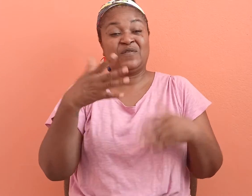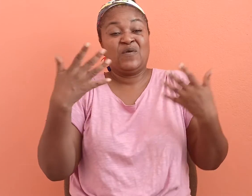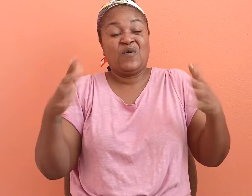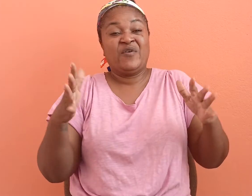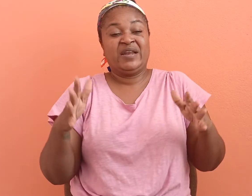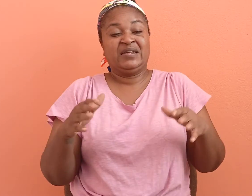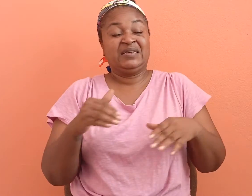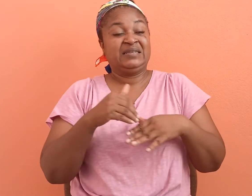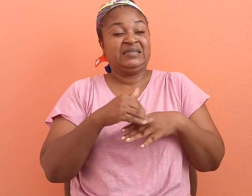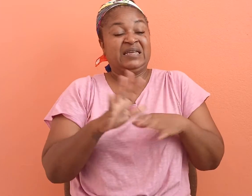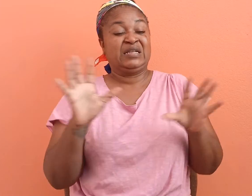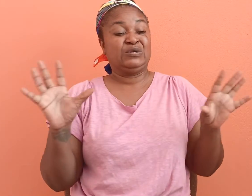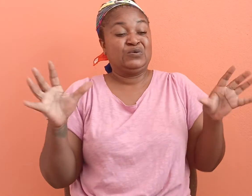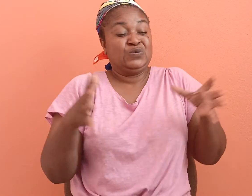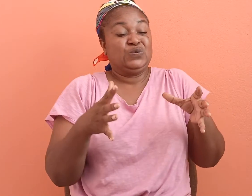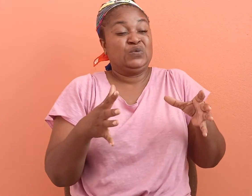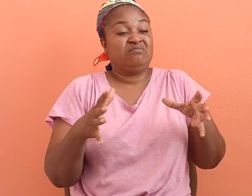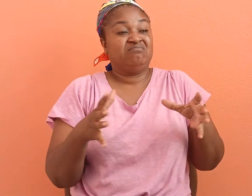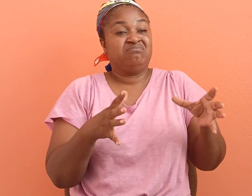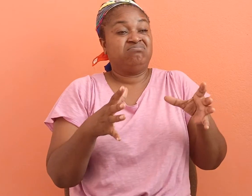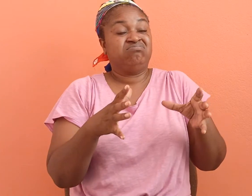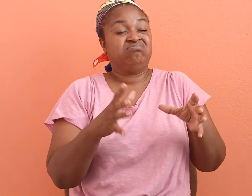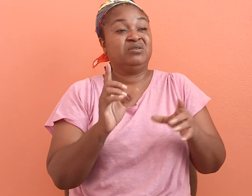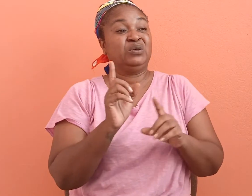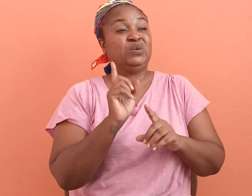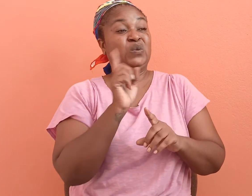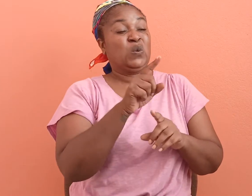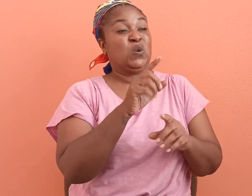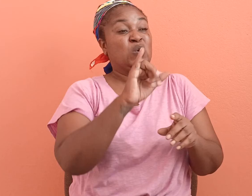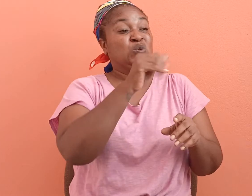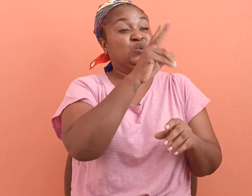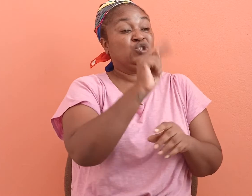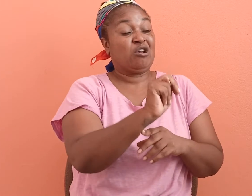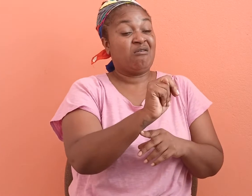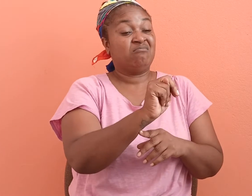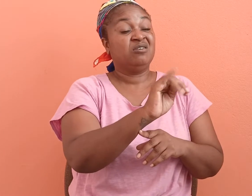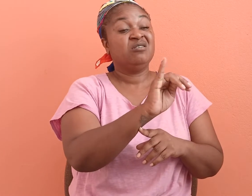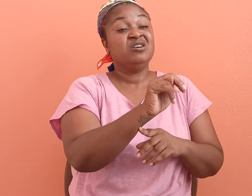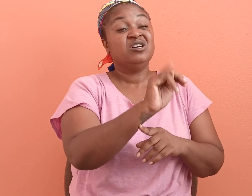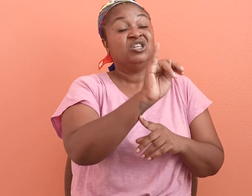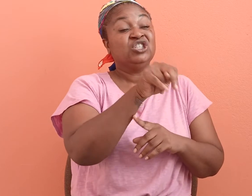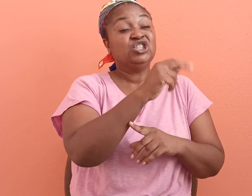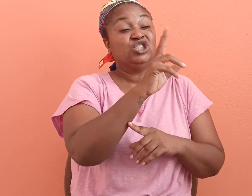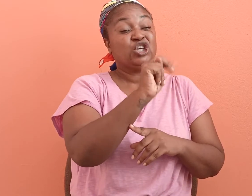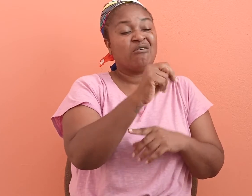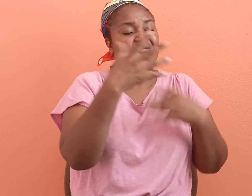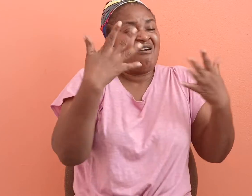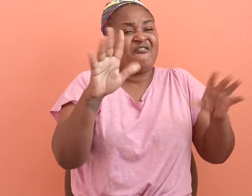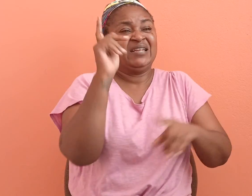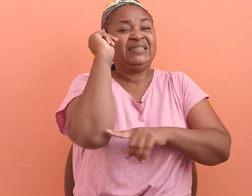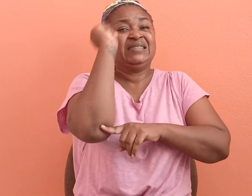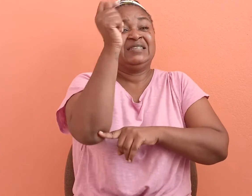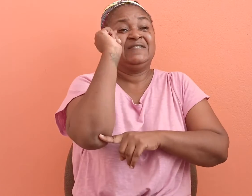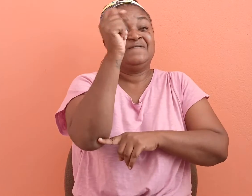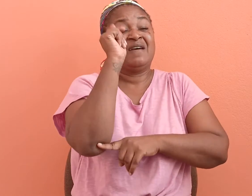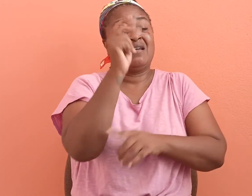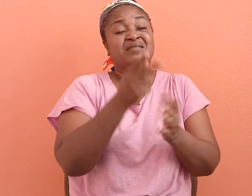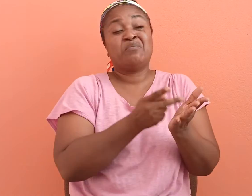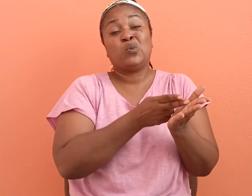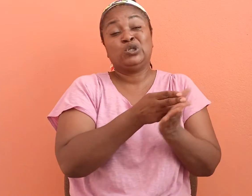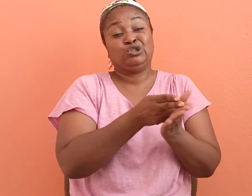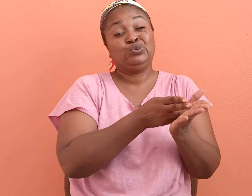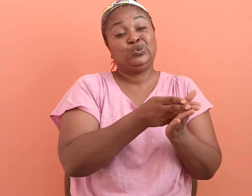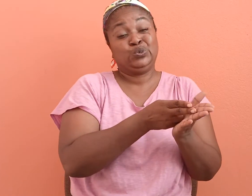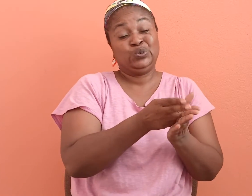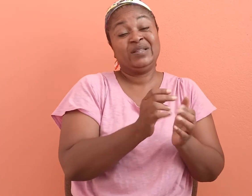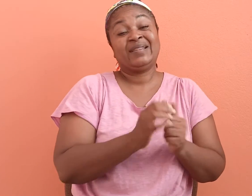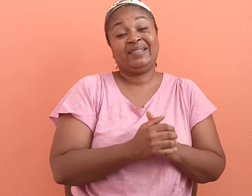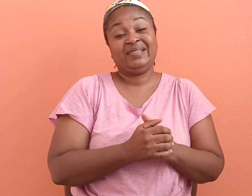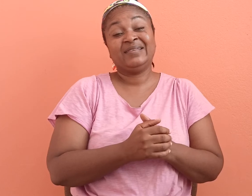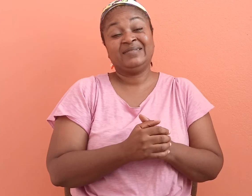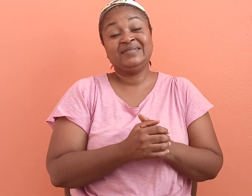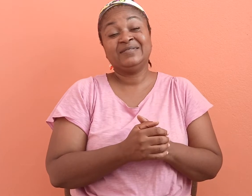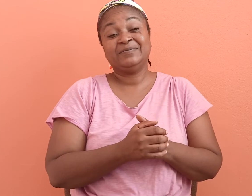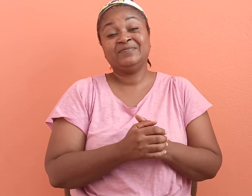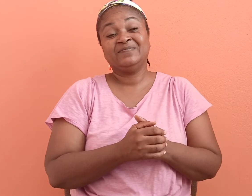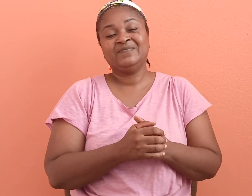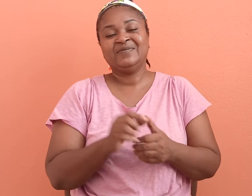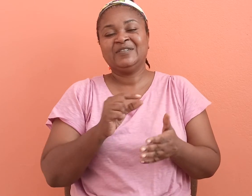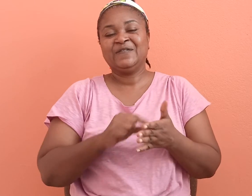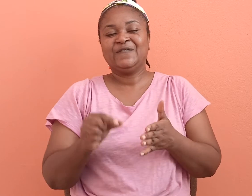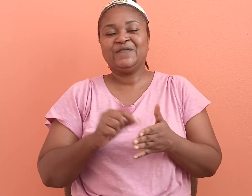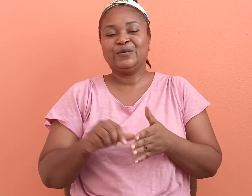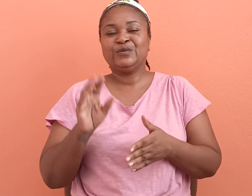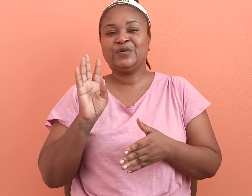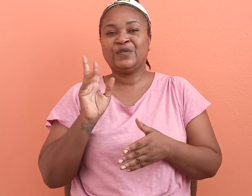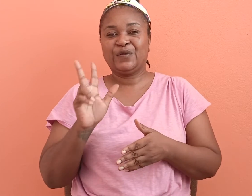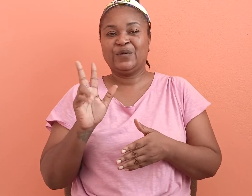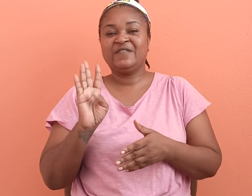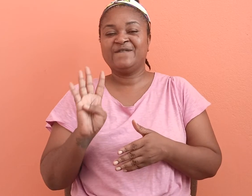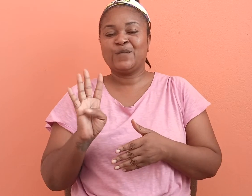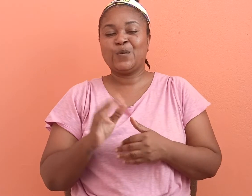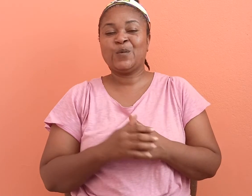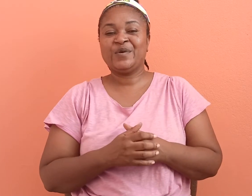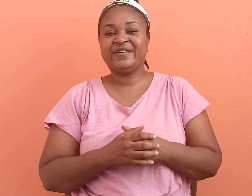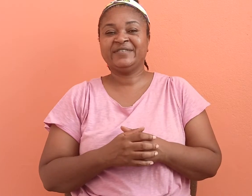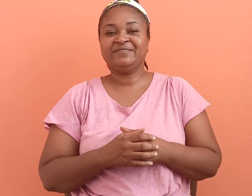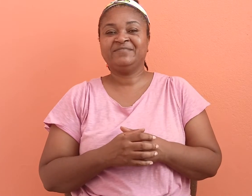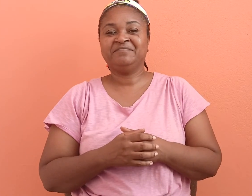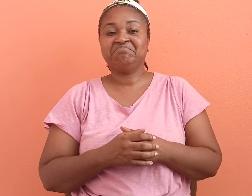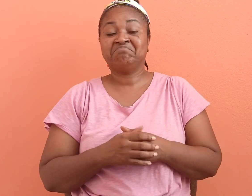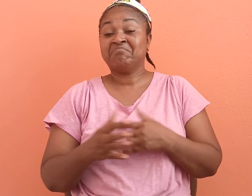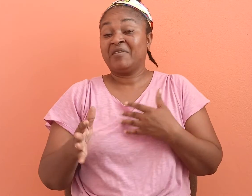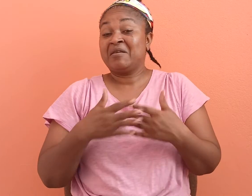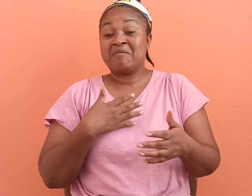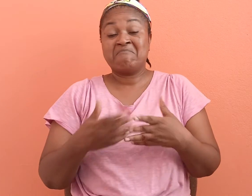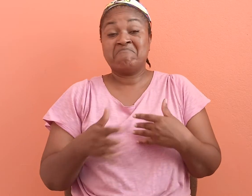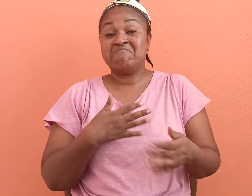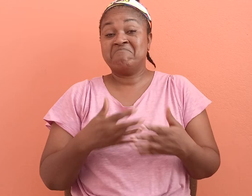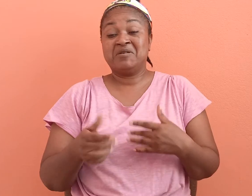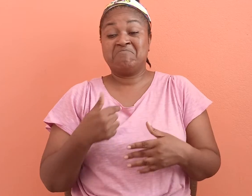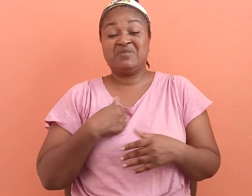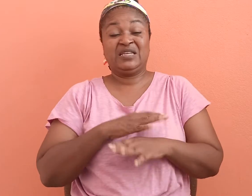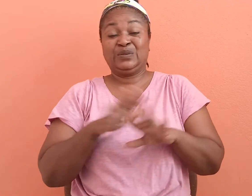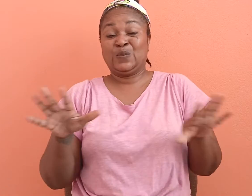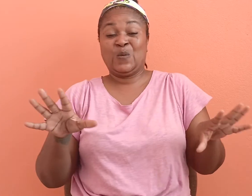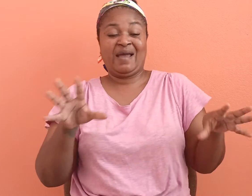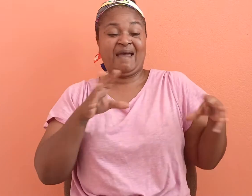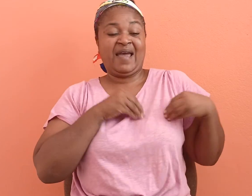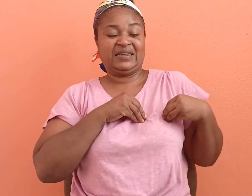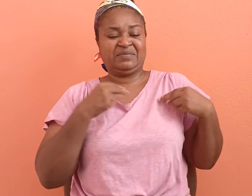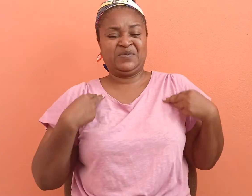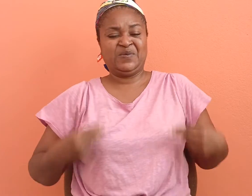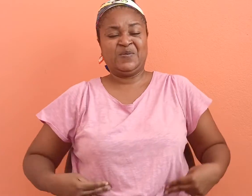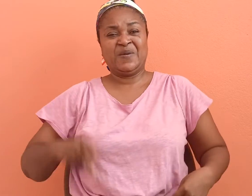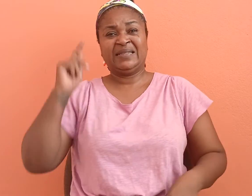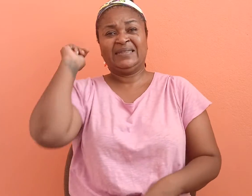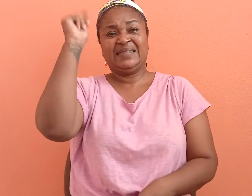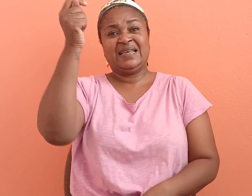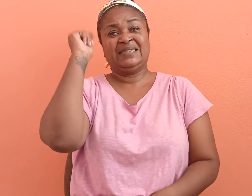John, and he testified to the truth. 34 Although I don’t accept human testimony,